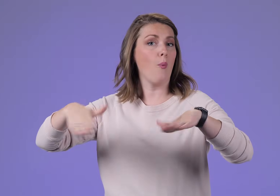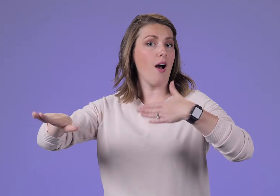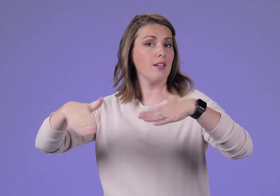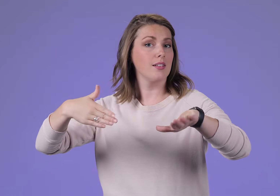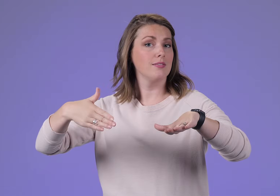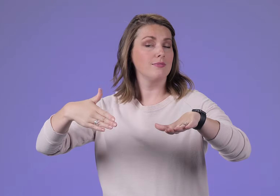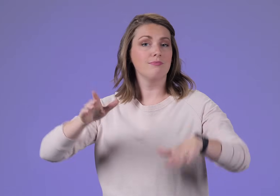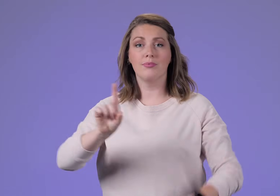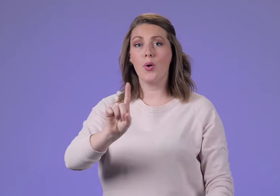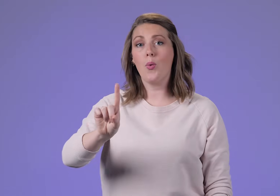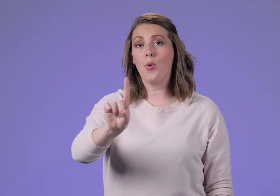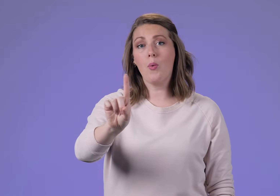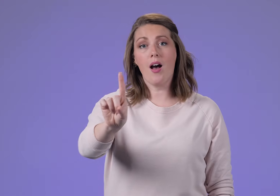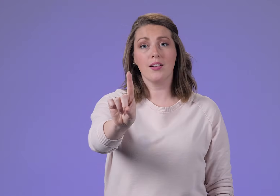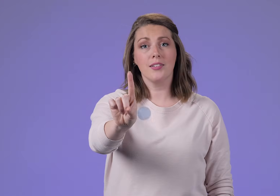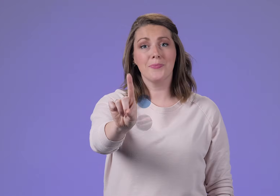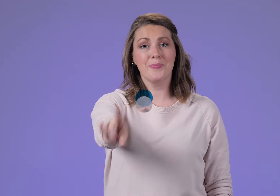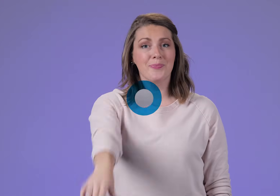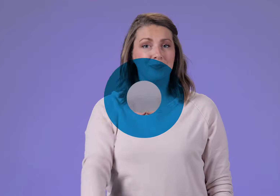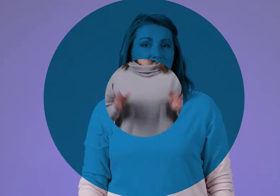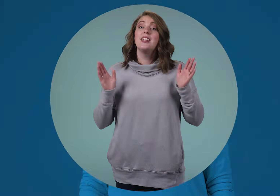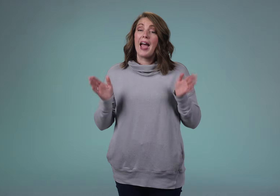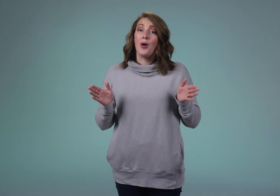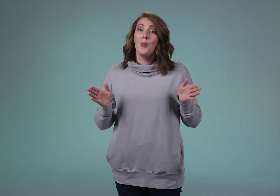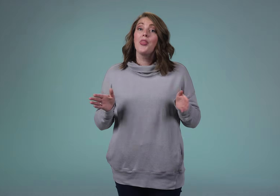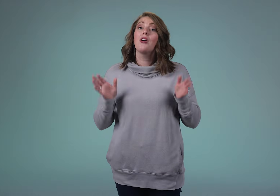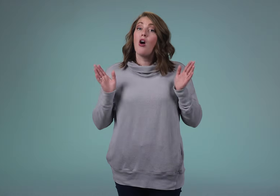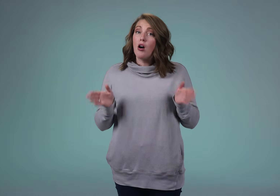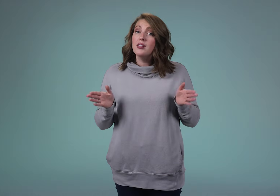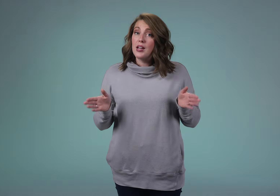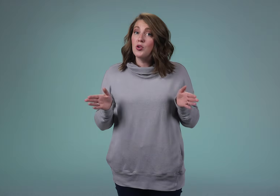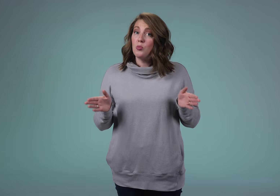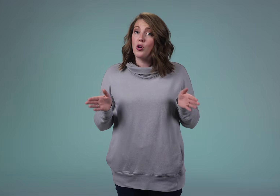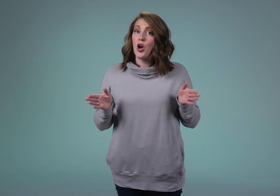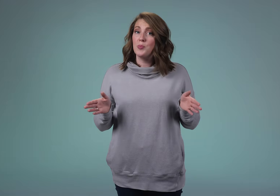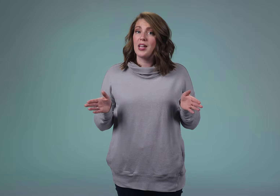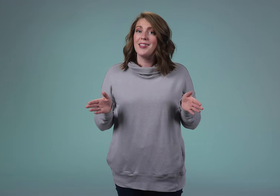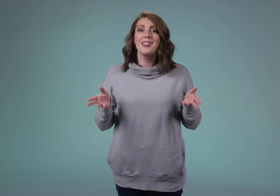WALK or WALK Now there are several more home signs that